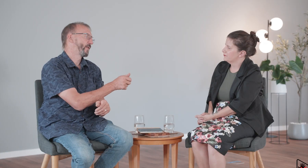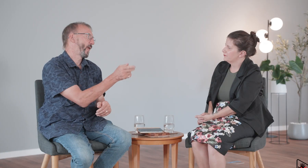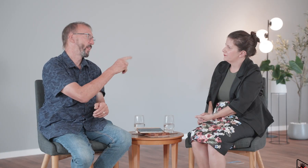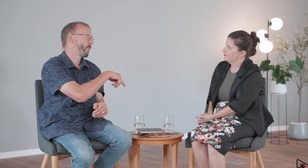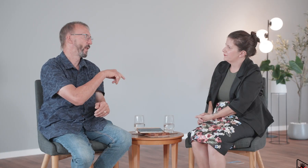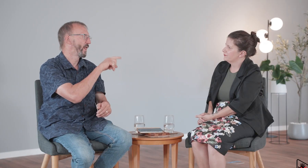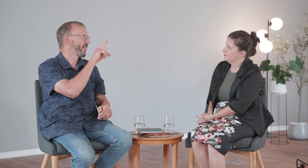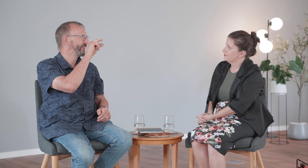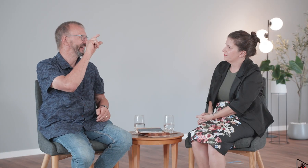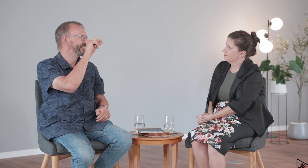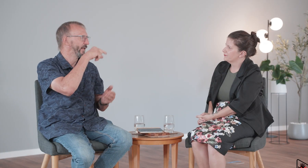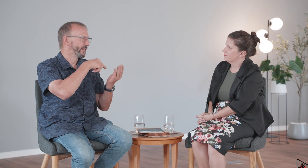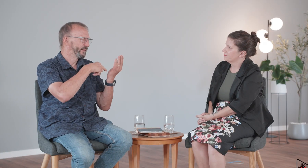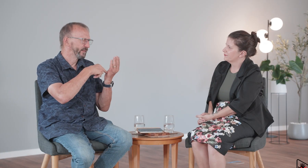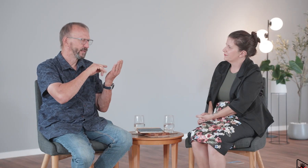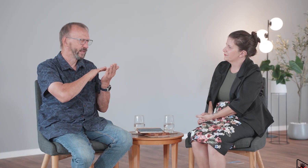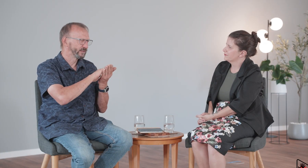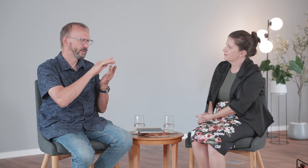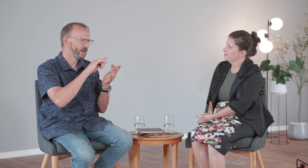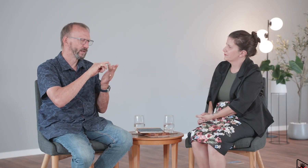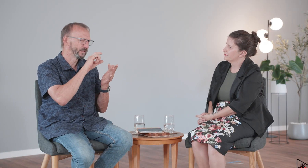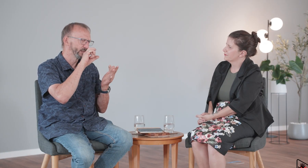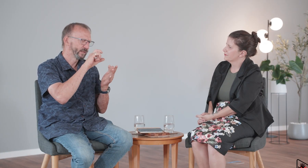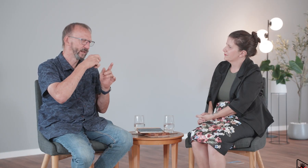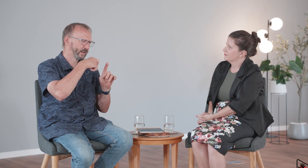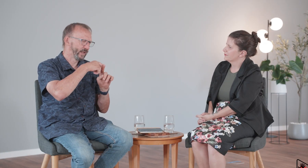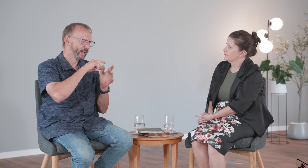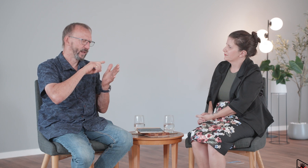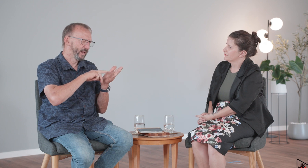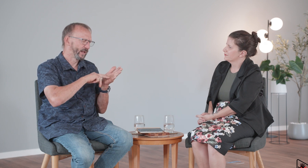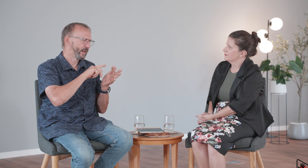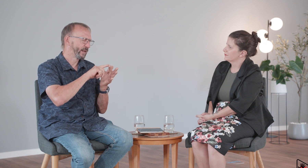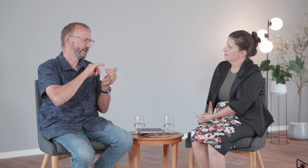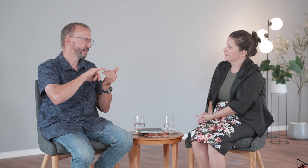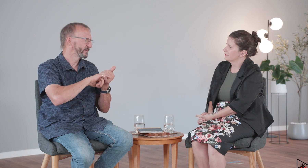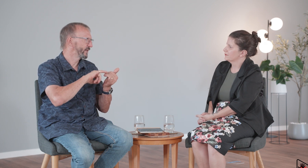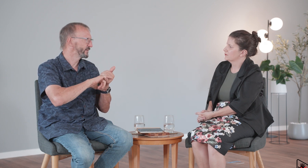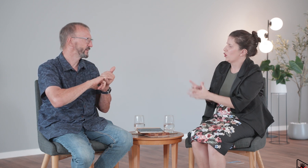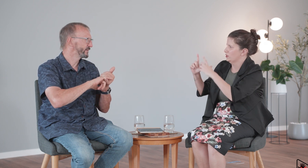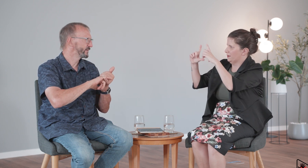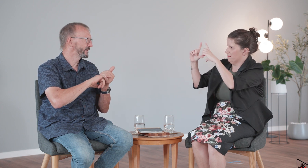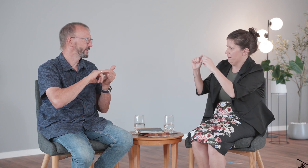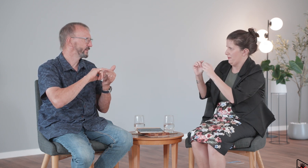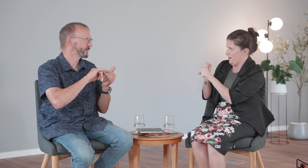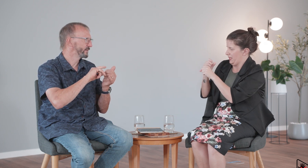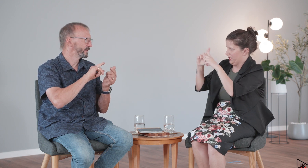and then I'll take the wood over to another machine called a Thicknesser. So that reduces